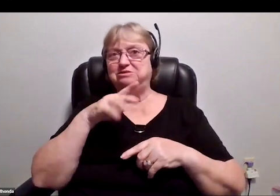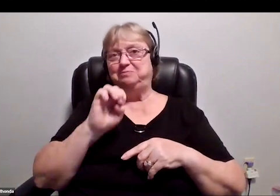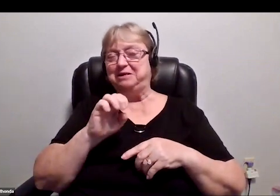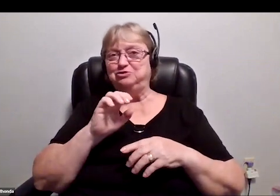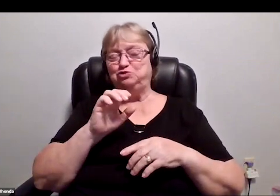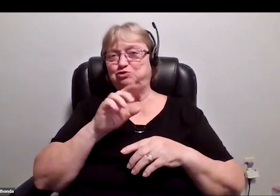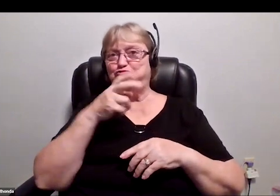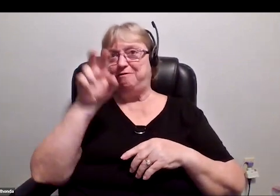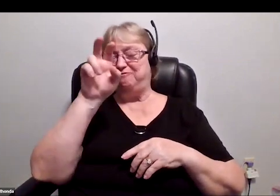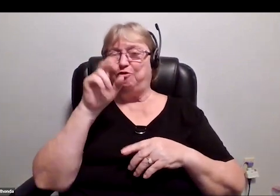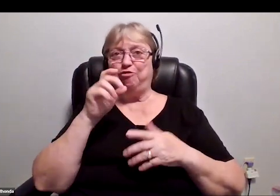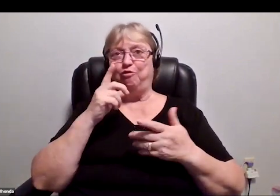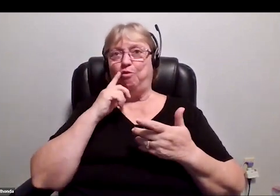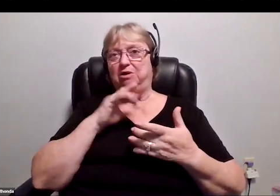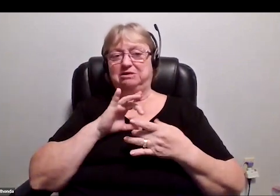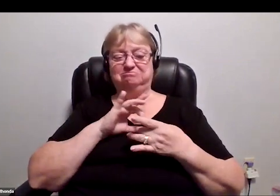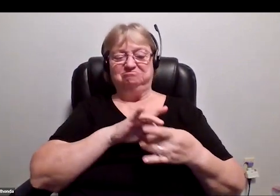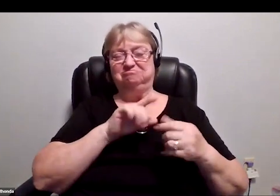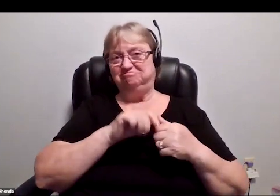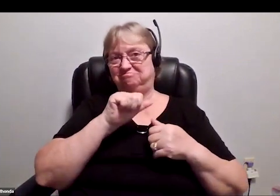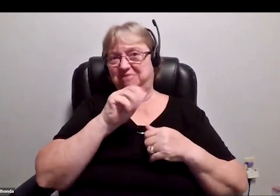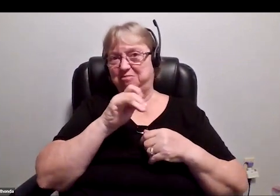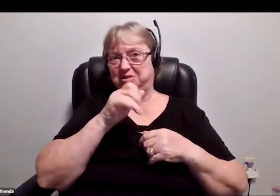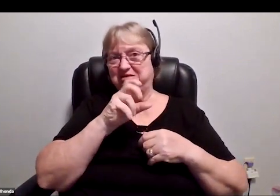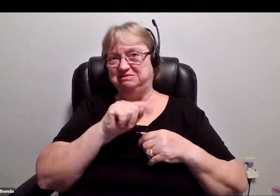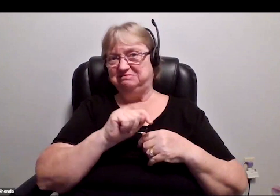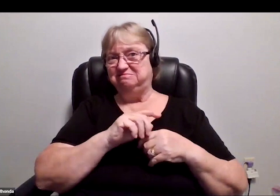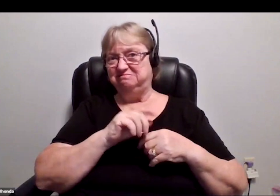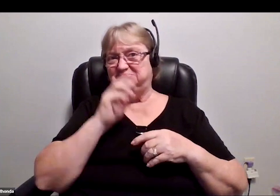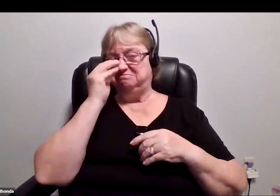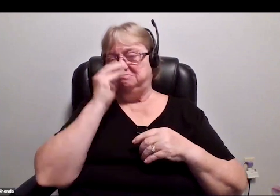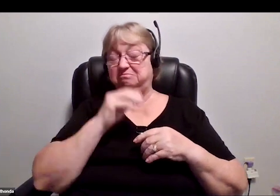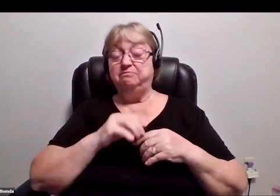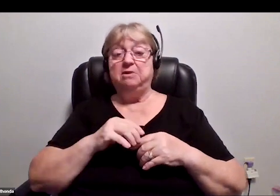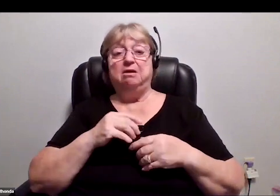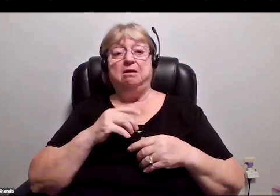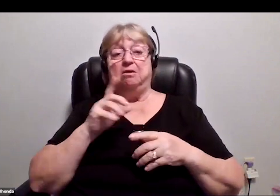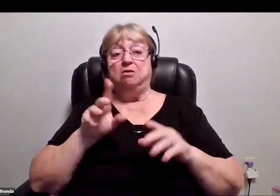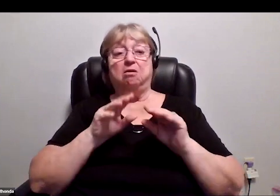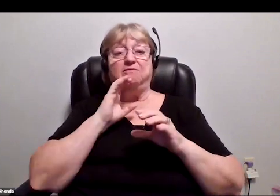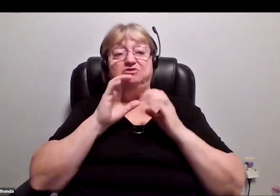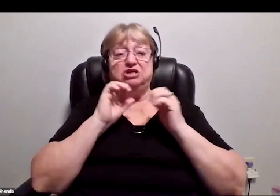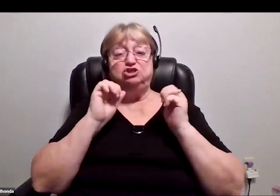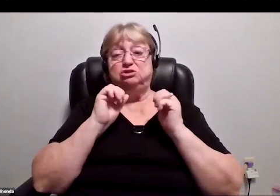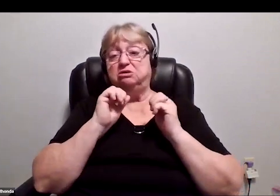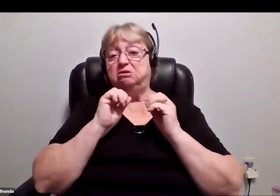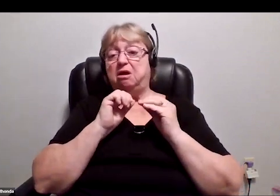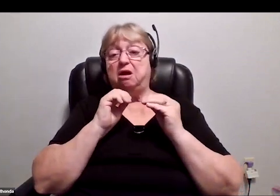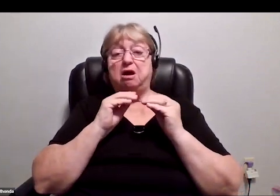with ableist rhetoric around bodies here. There was great conversation around Stephen Hawking's